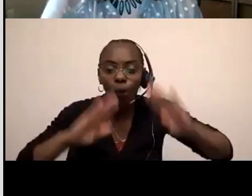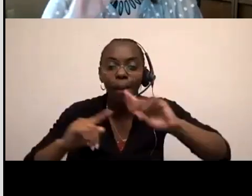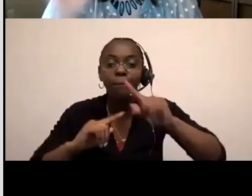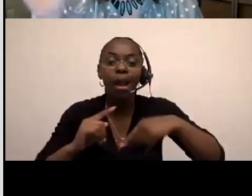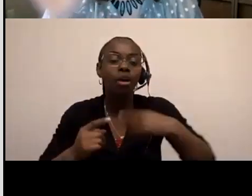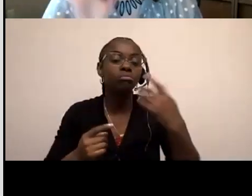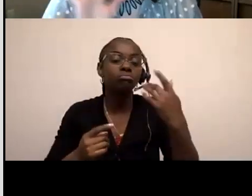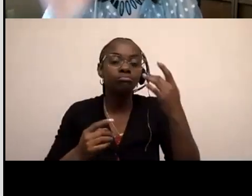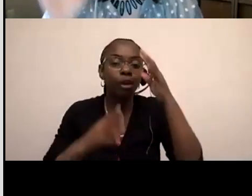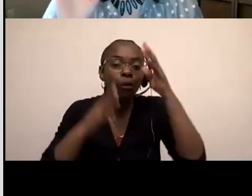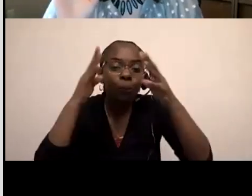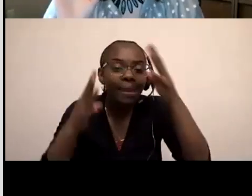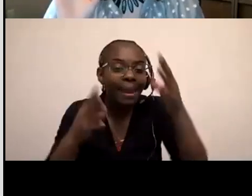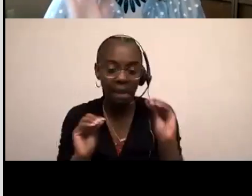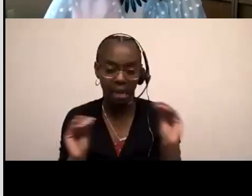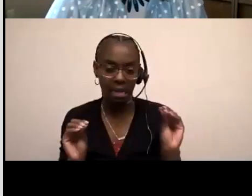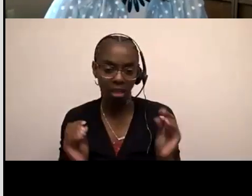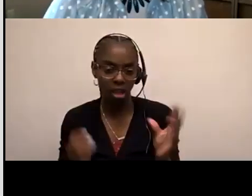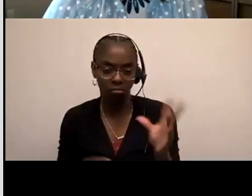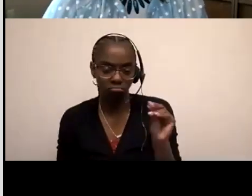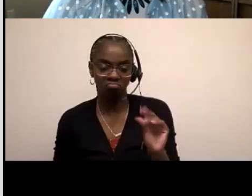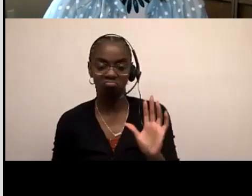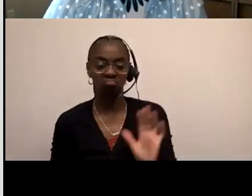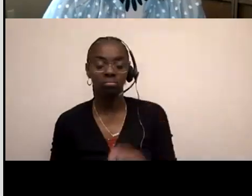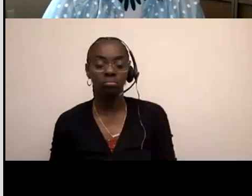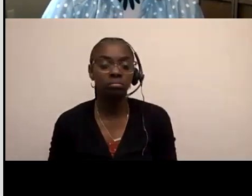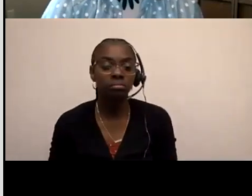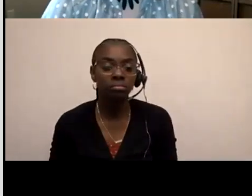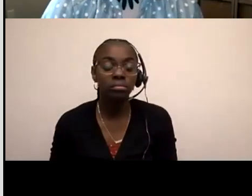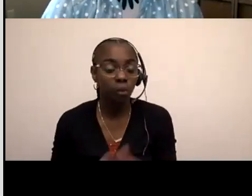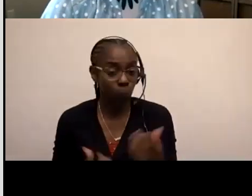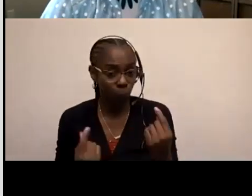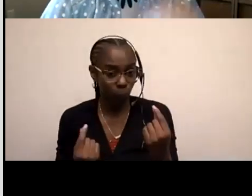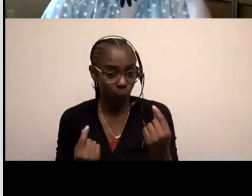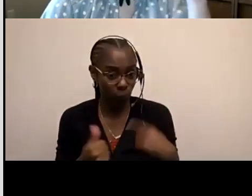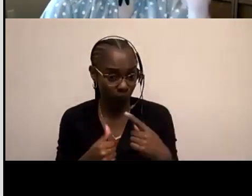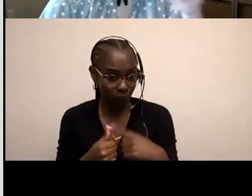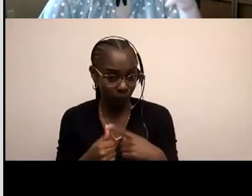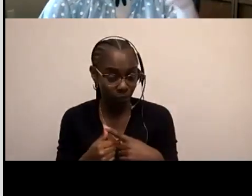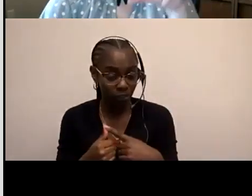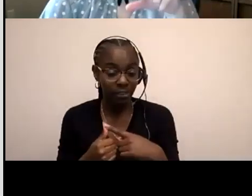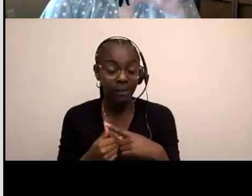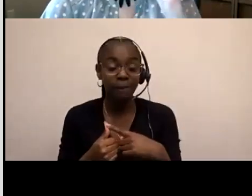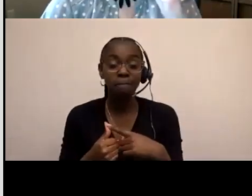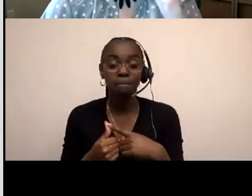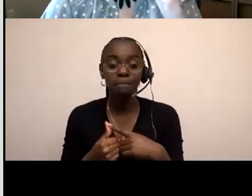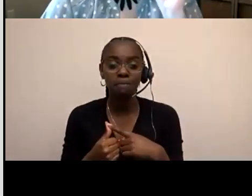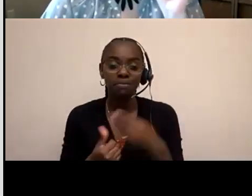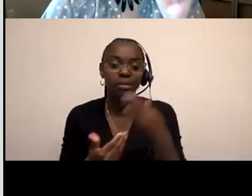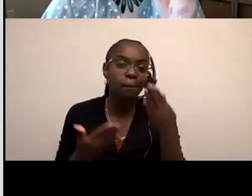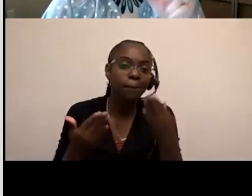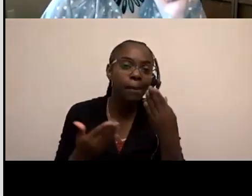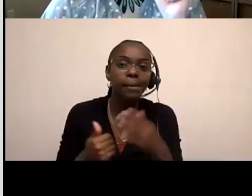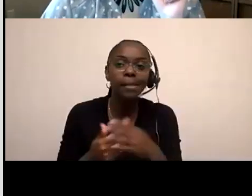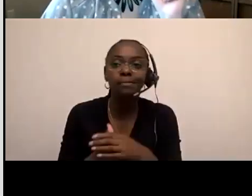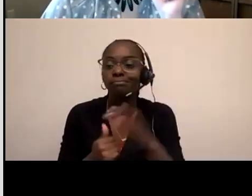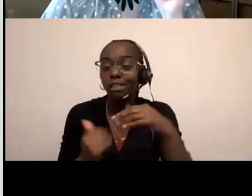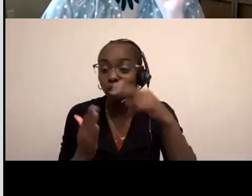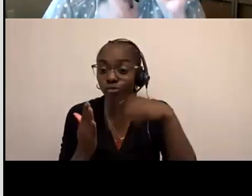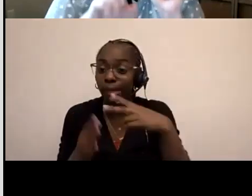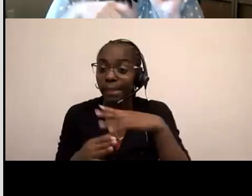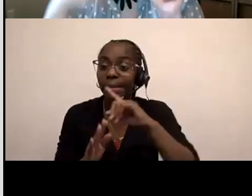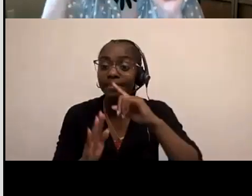HAS TIME TO CREATE ANYTHING RIGHT NOW. WHAT YOU DO IS YOU'RE GOING TO SAY FIRST YOU'RE